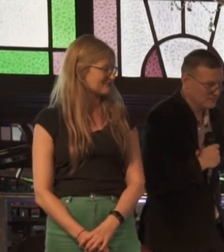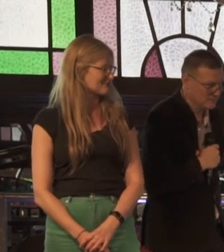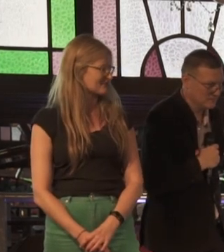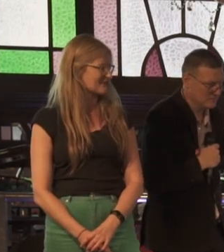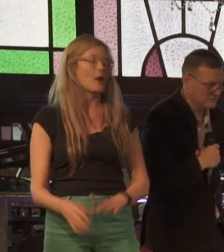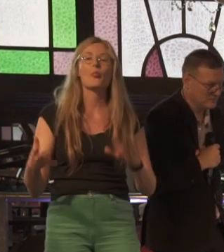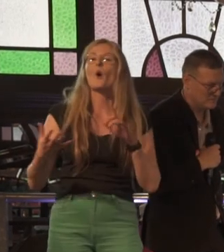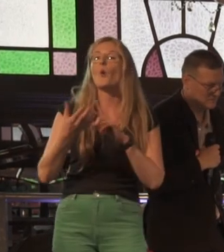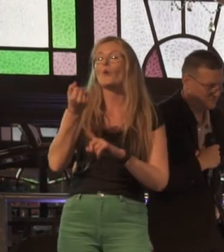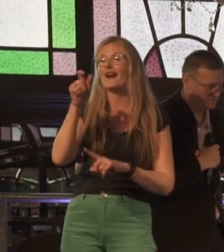And the winner is: